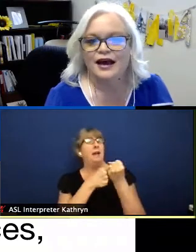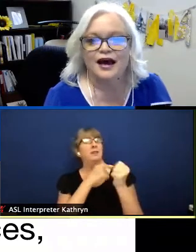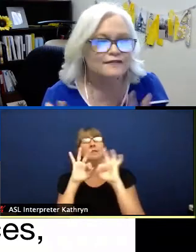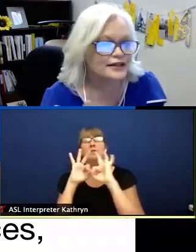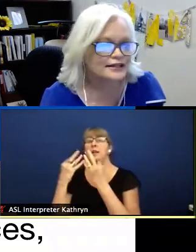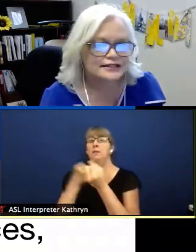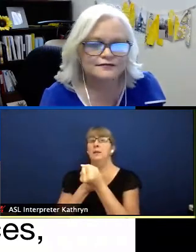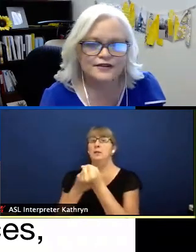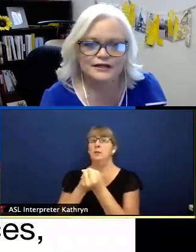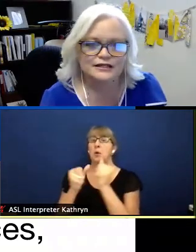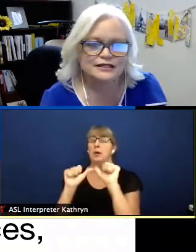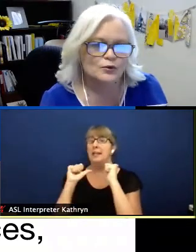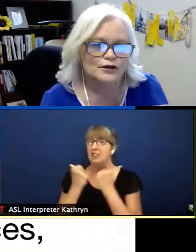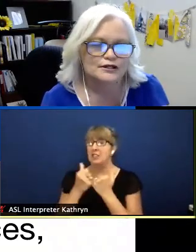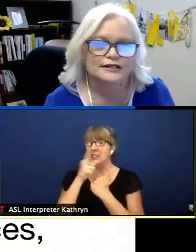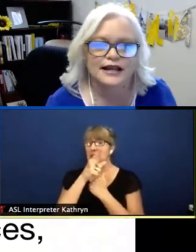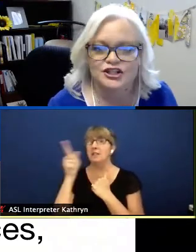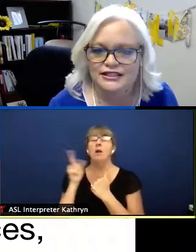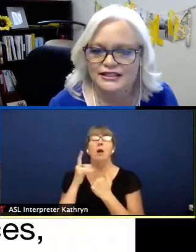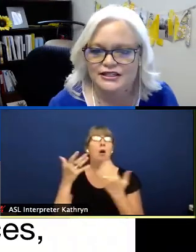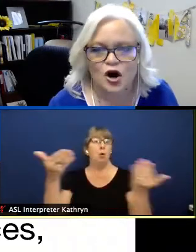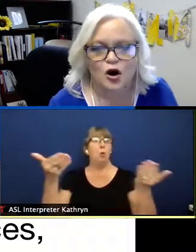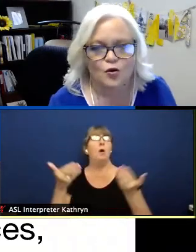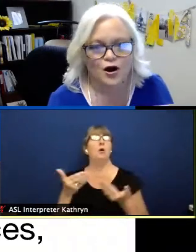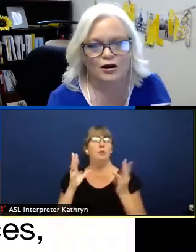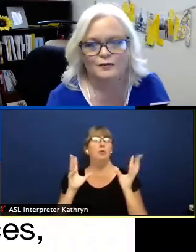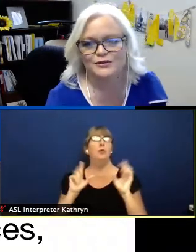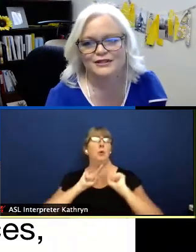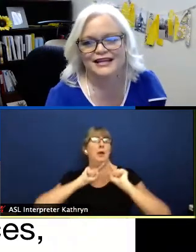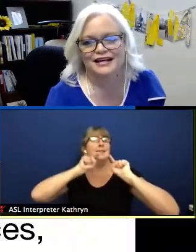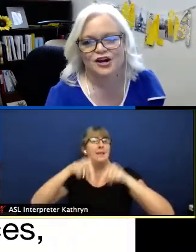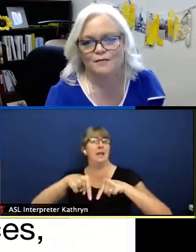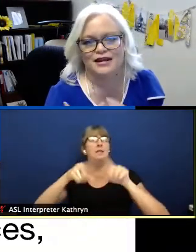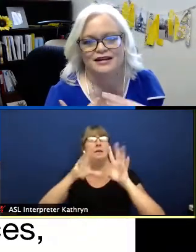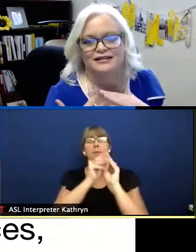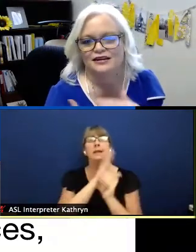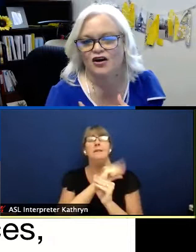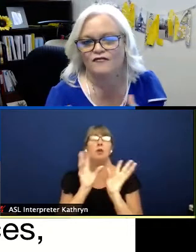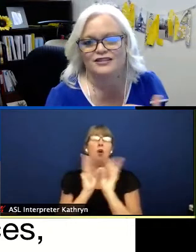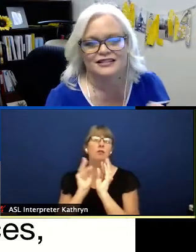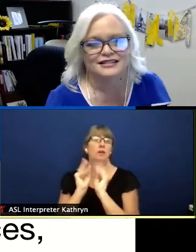Advocates and family support agencies are welcome to attend our meetings and conferences